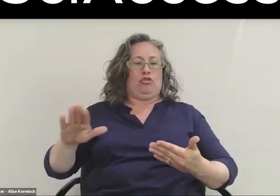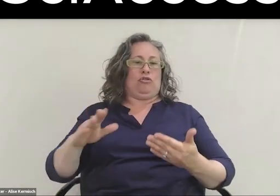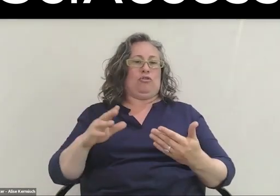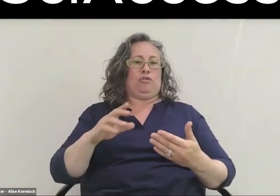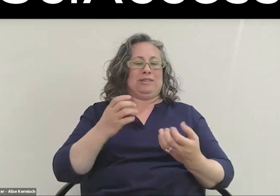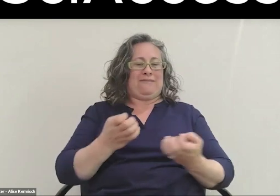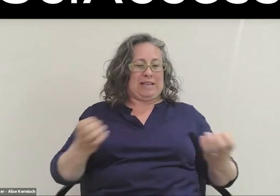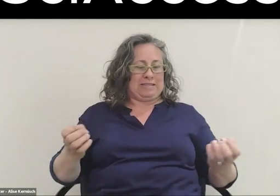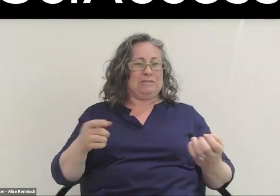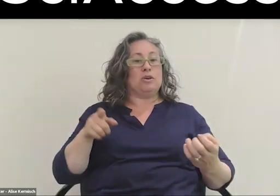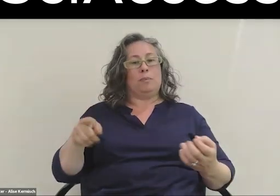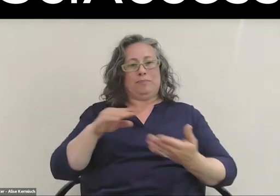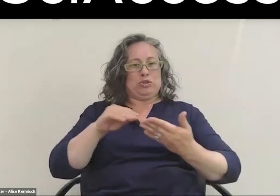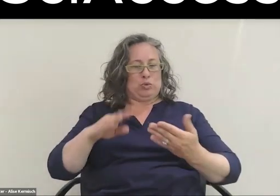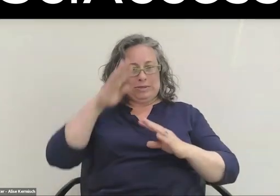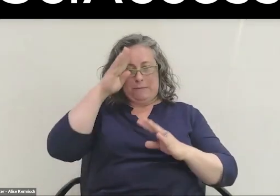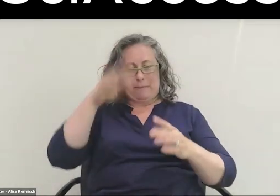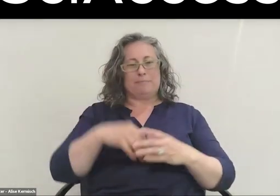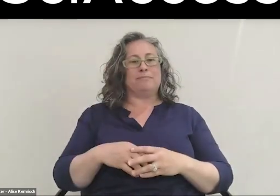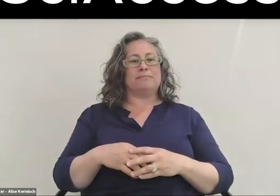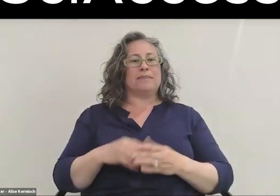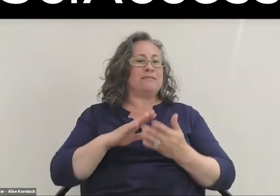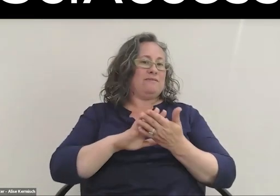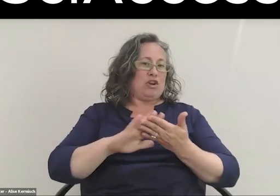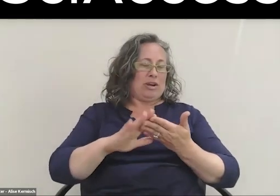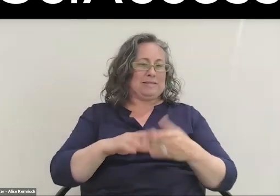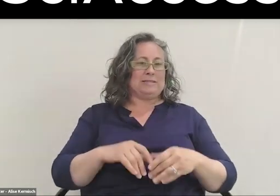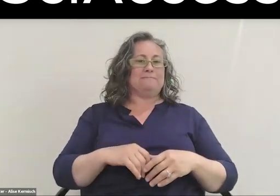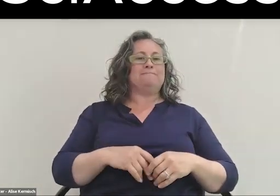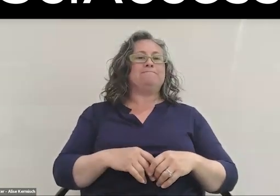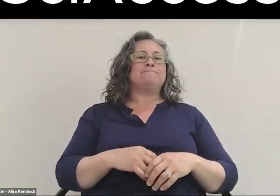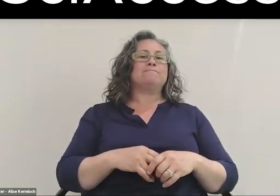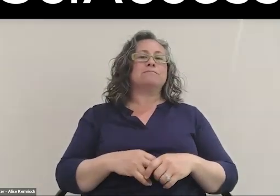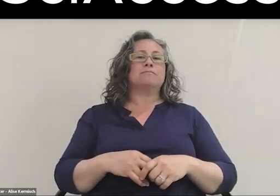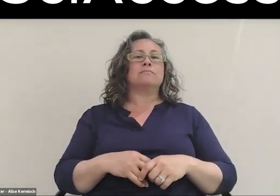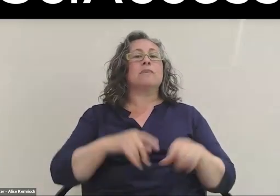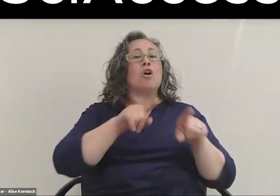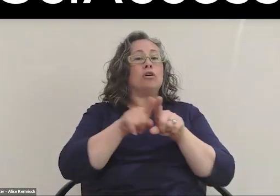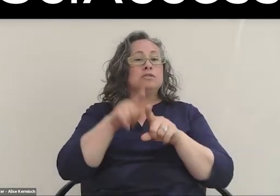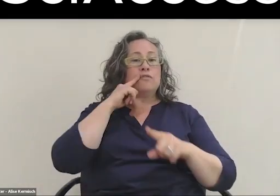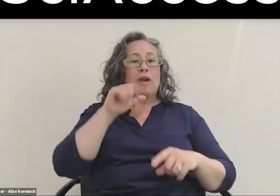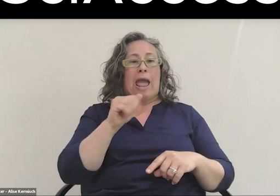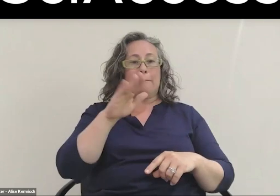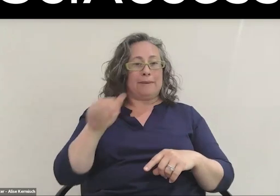came up with, very pretty. Also for Abby, as she has a service dog,